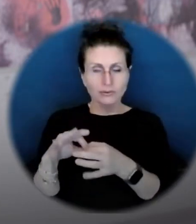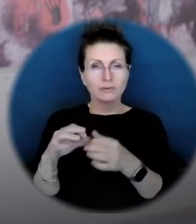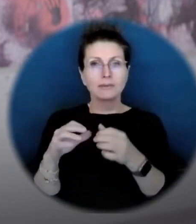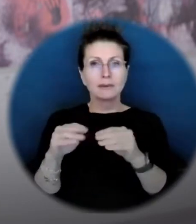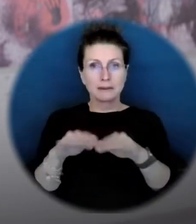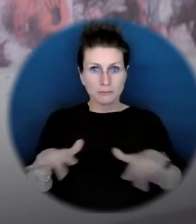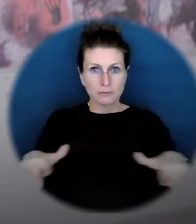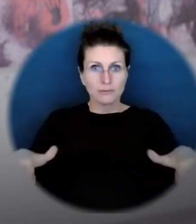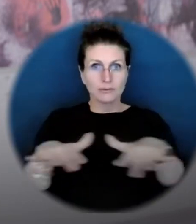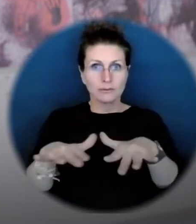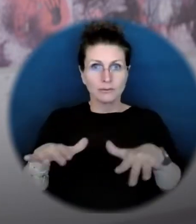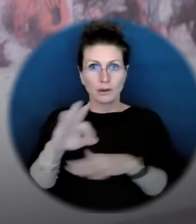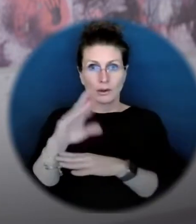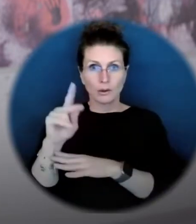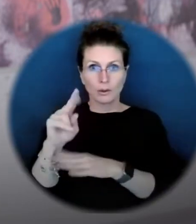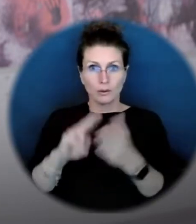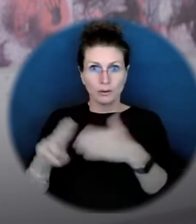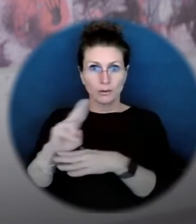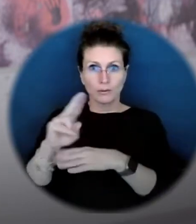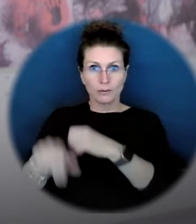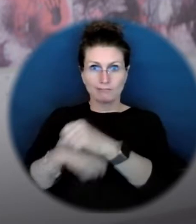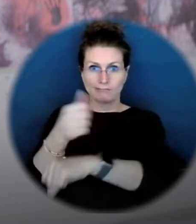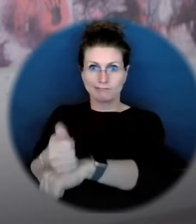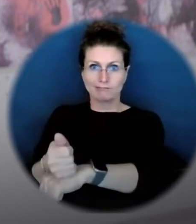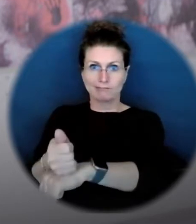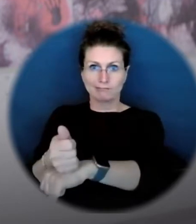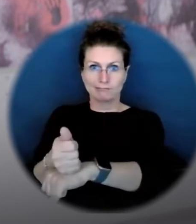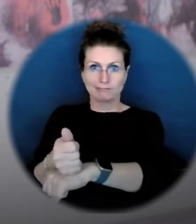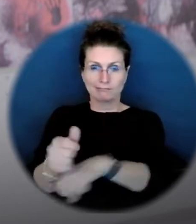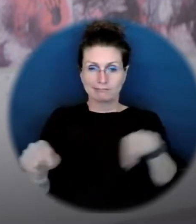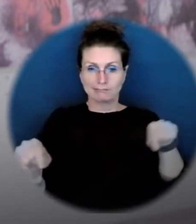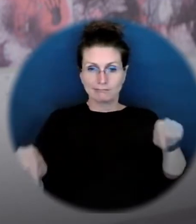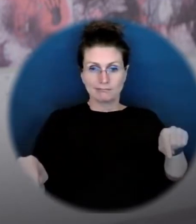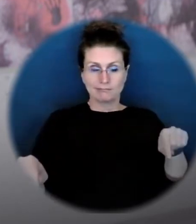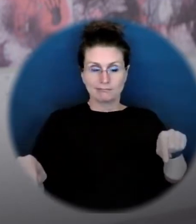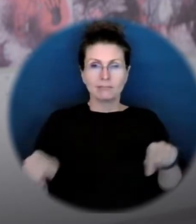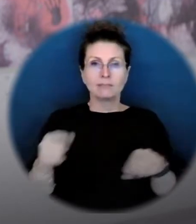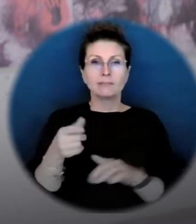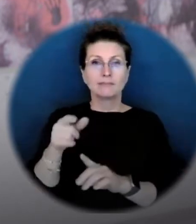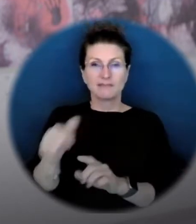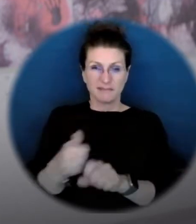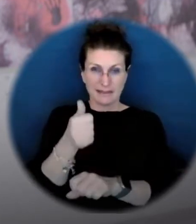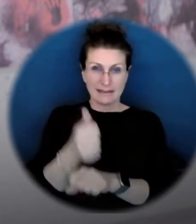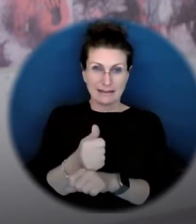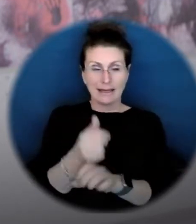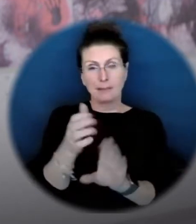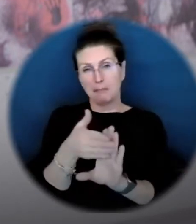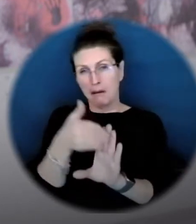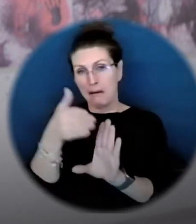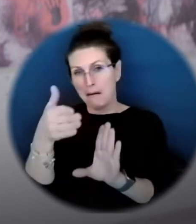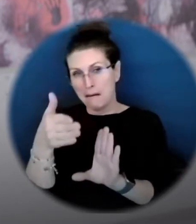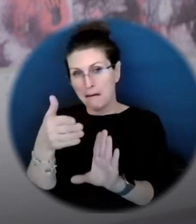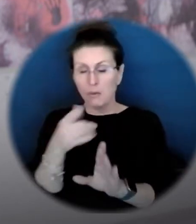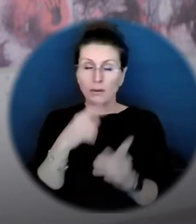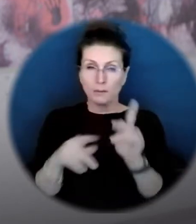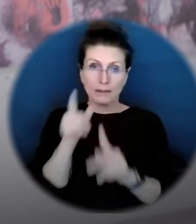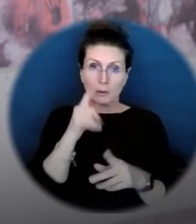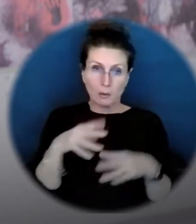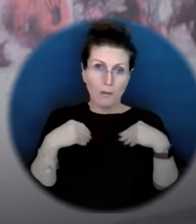upon which York University campuses are located. That precede the establishment of York University.